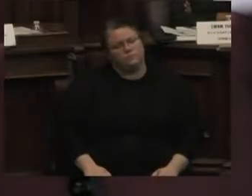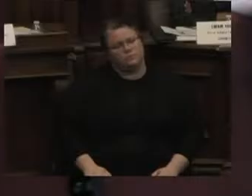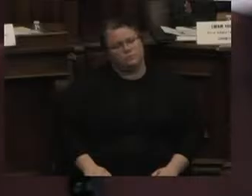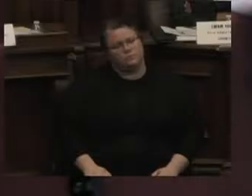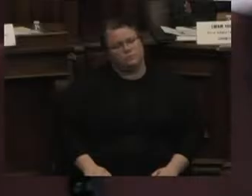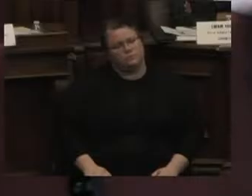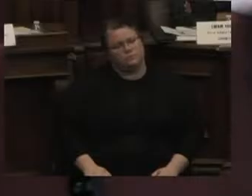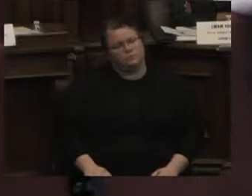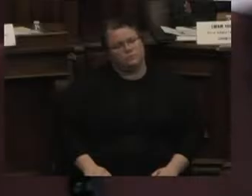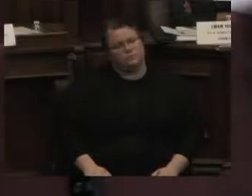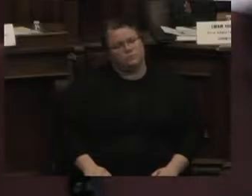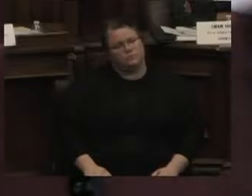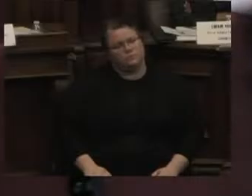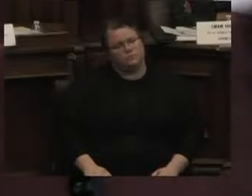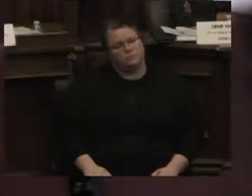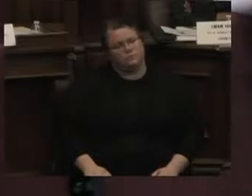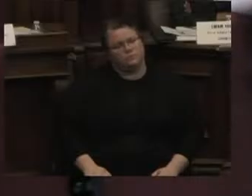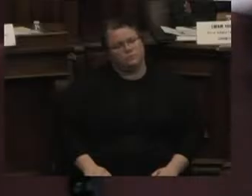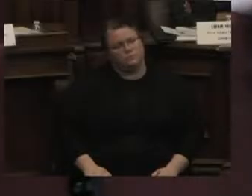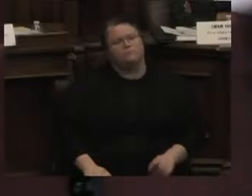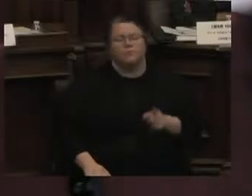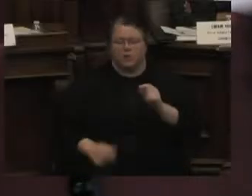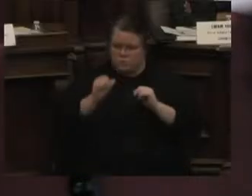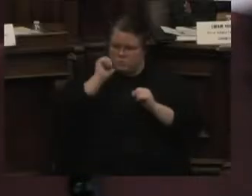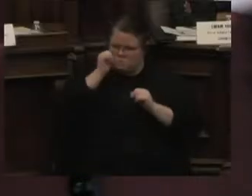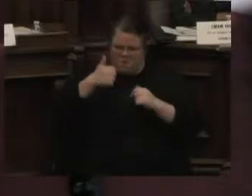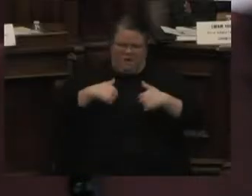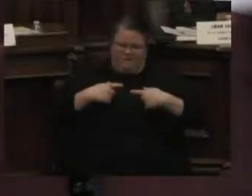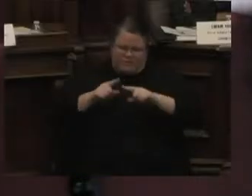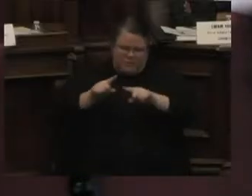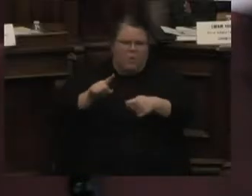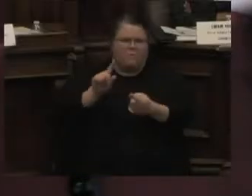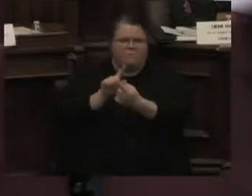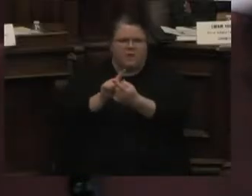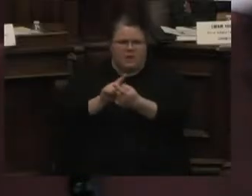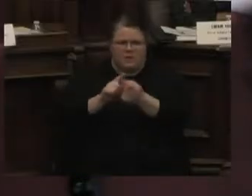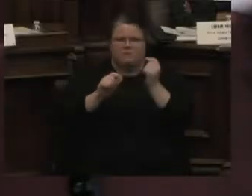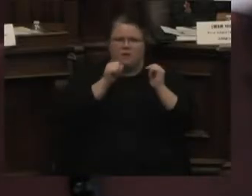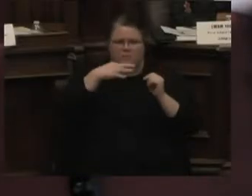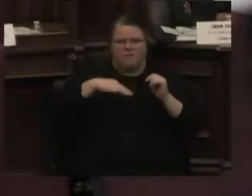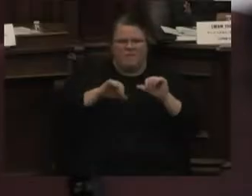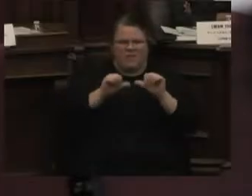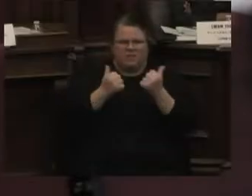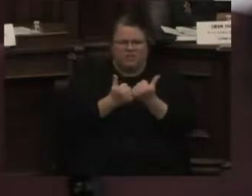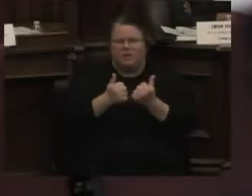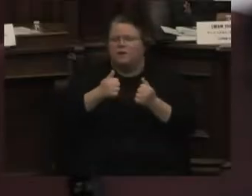And then as I share just